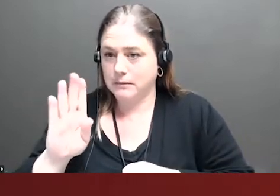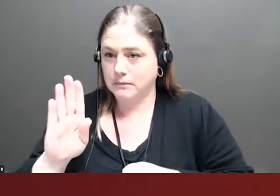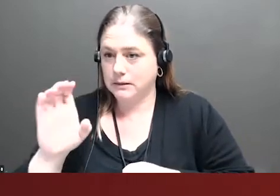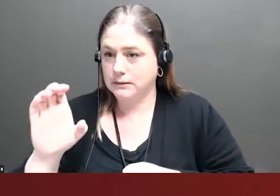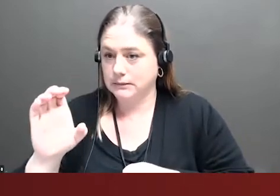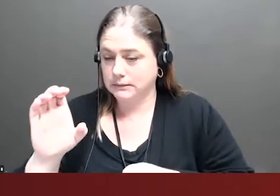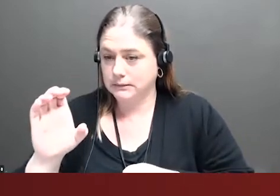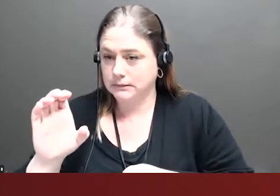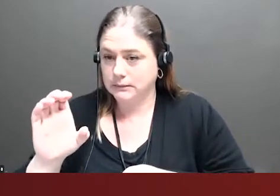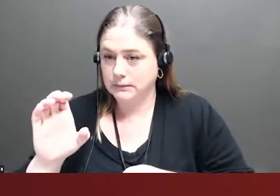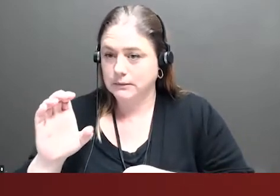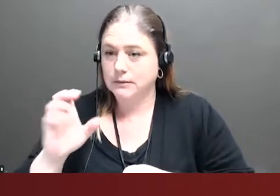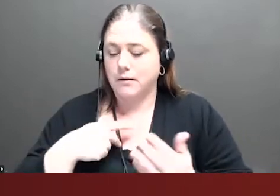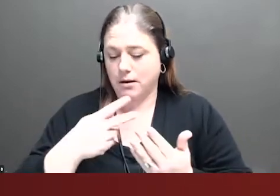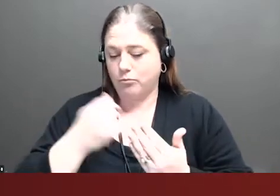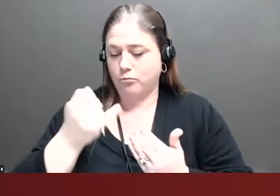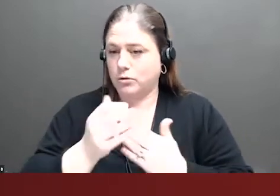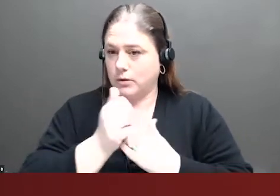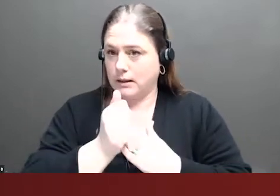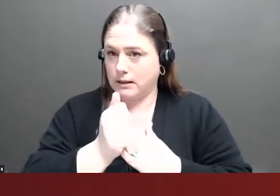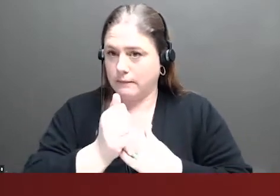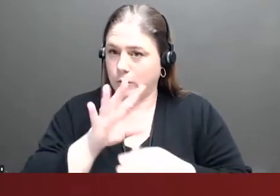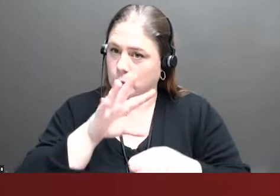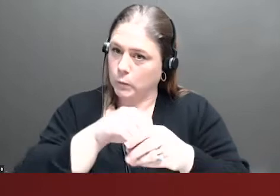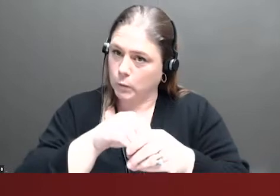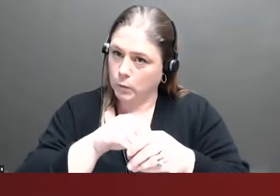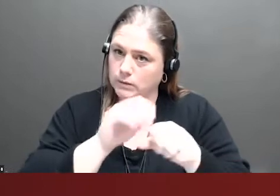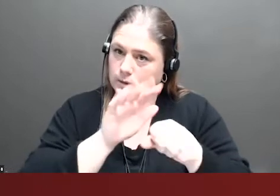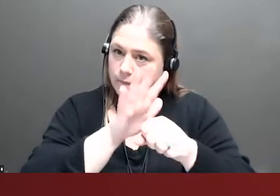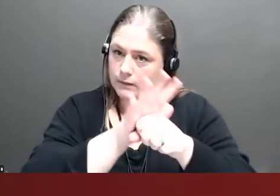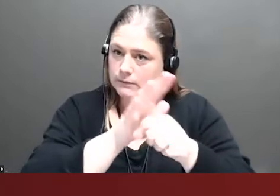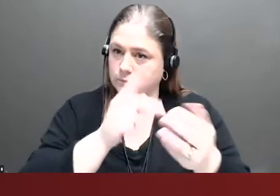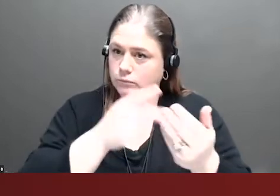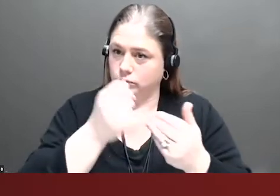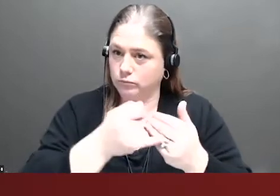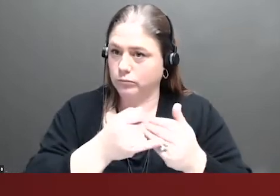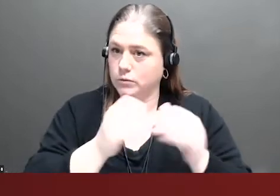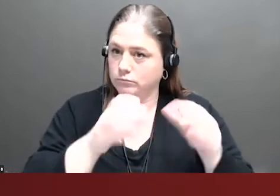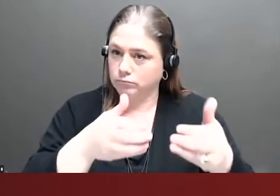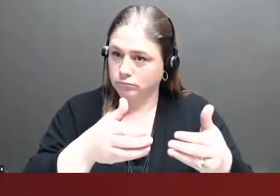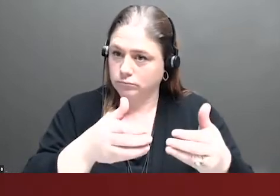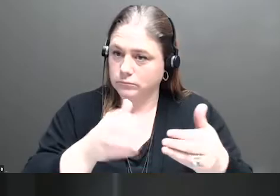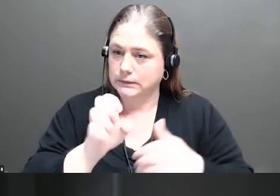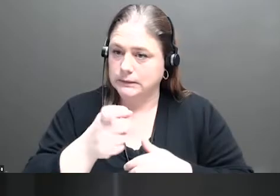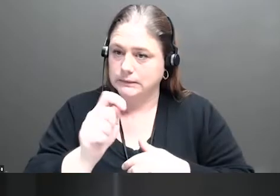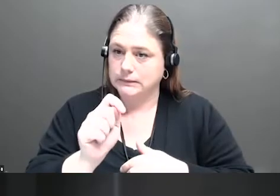and the Project Lead for the Inclusive Employment Advocacy Project, extension 2019. Cut to a woman